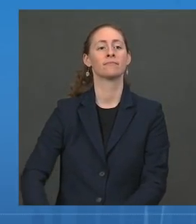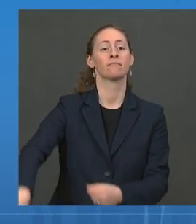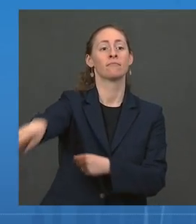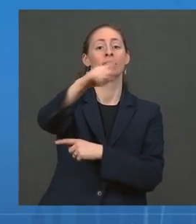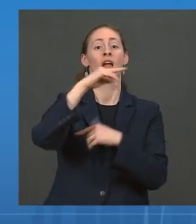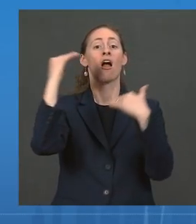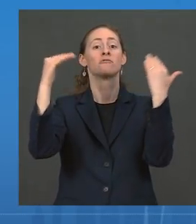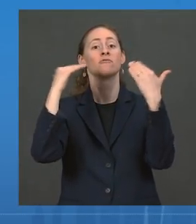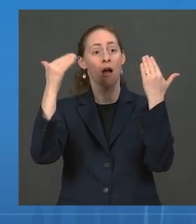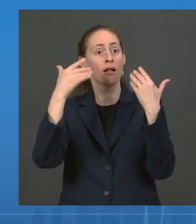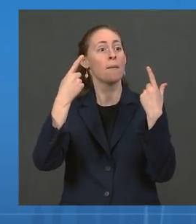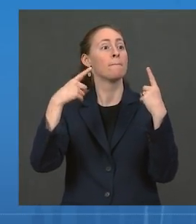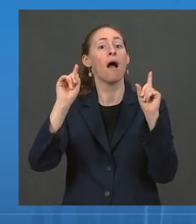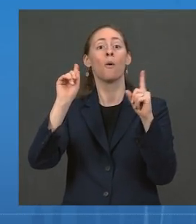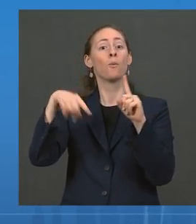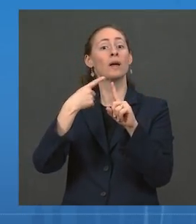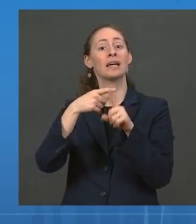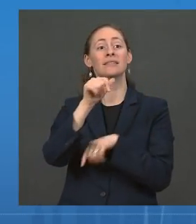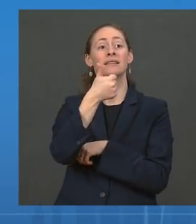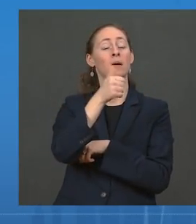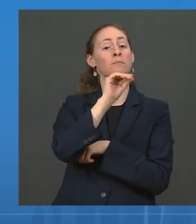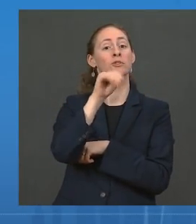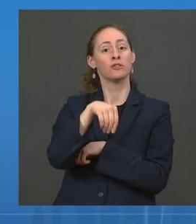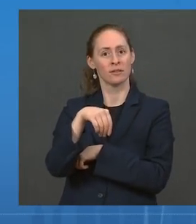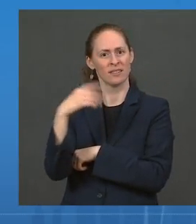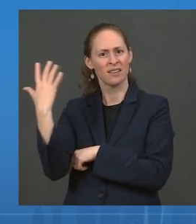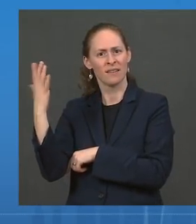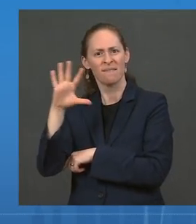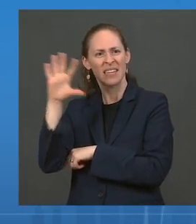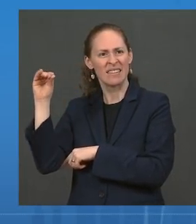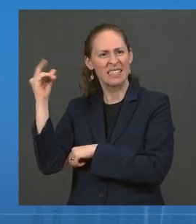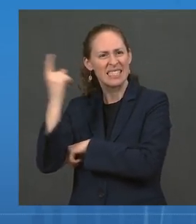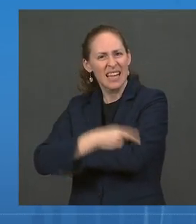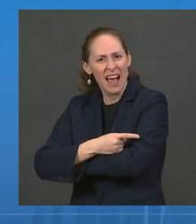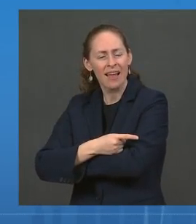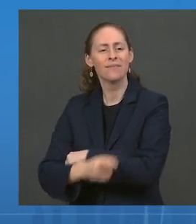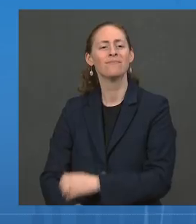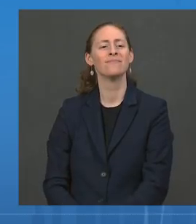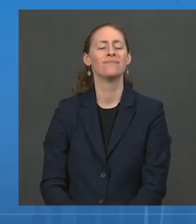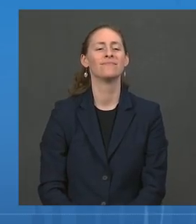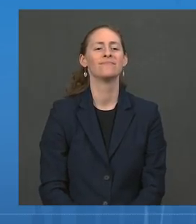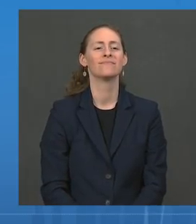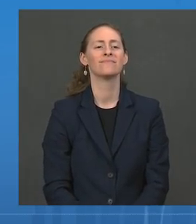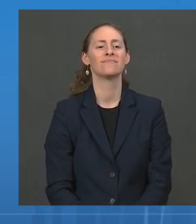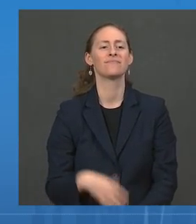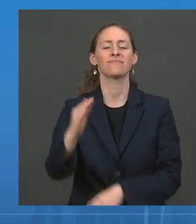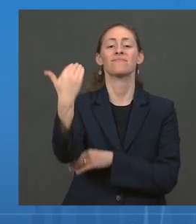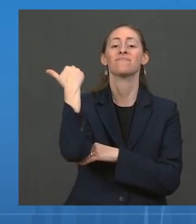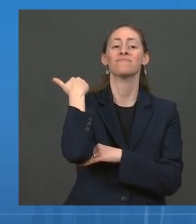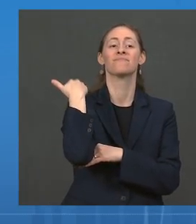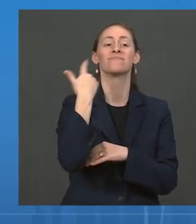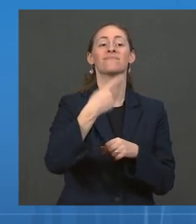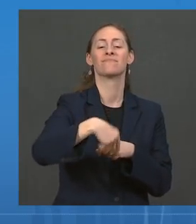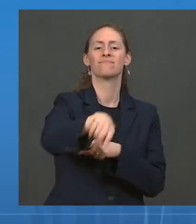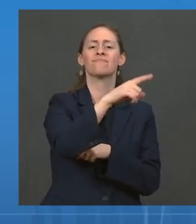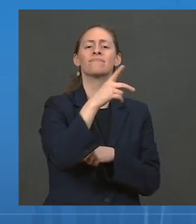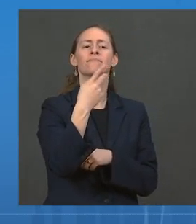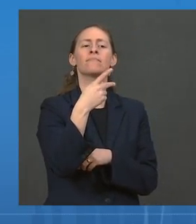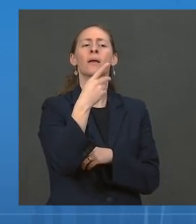And when the polio vaccine was first rolled out for kids in the 1950s, it took about three months to cross two